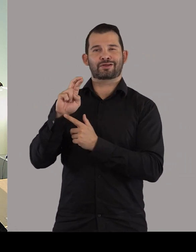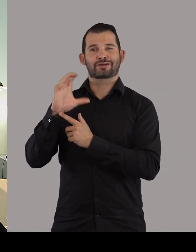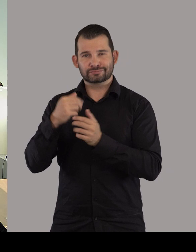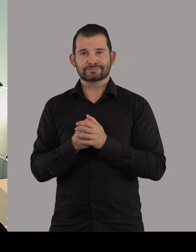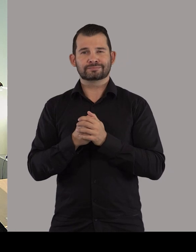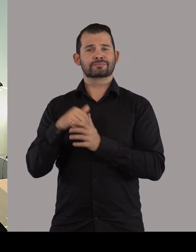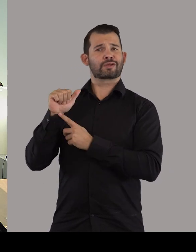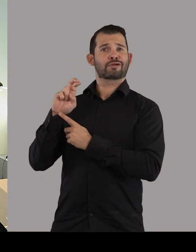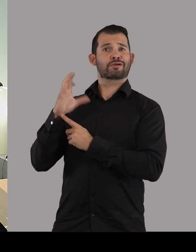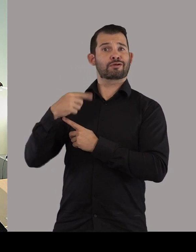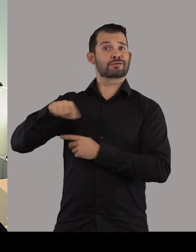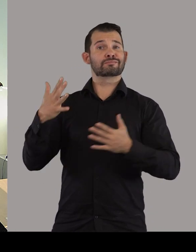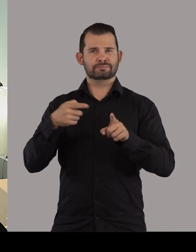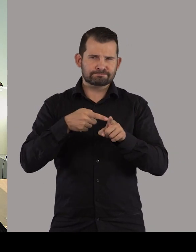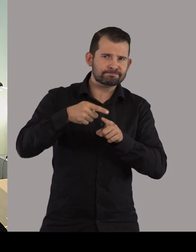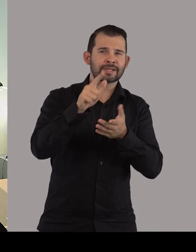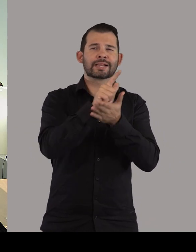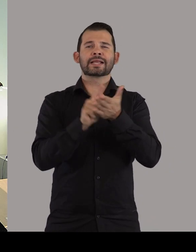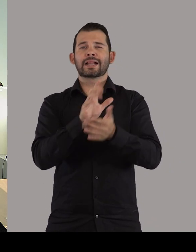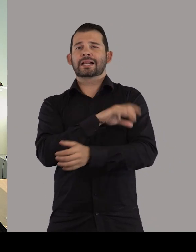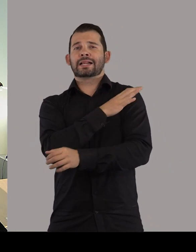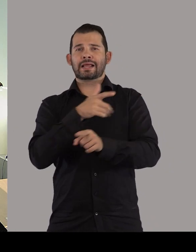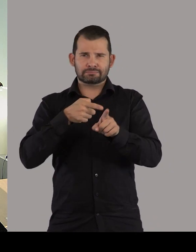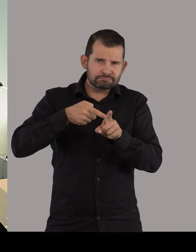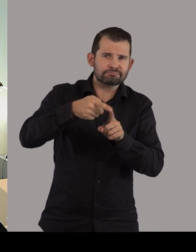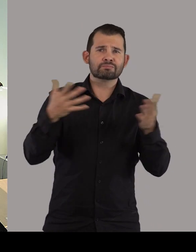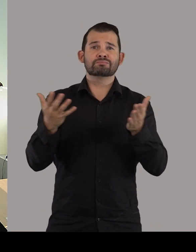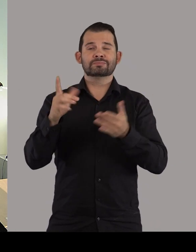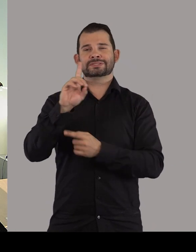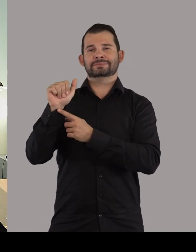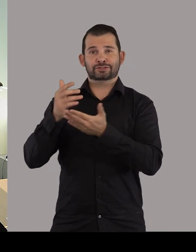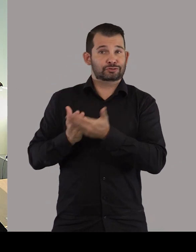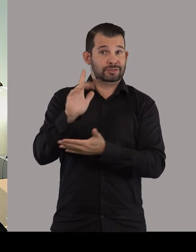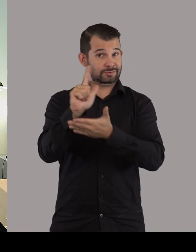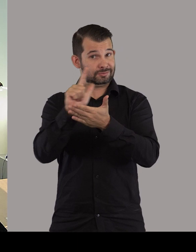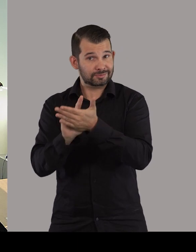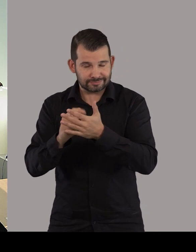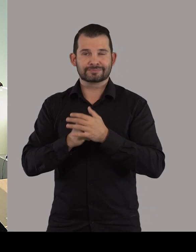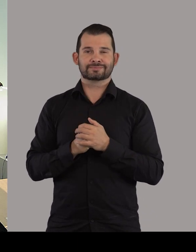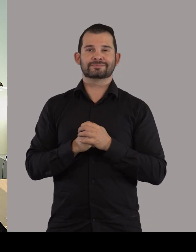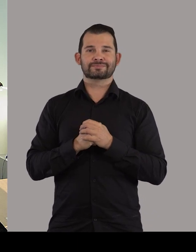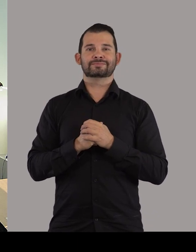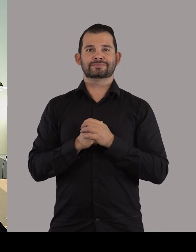ARCH is a specialty legal clinic that practices exclusively in disability rights law.